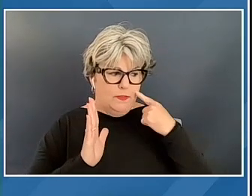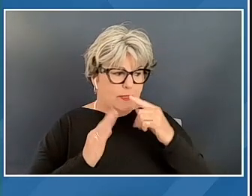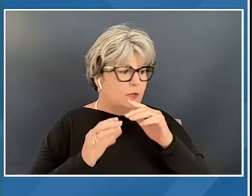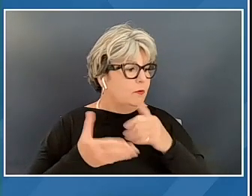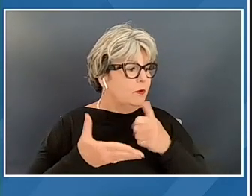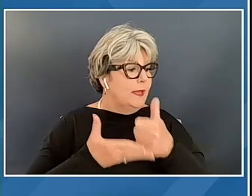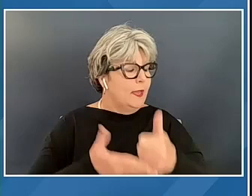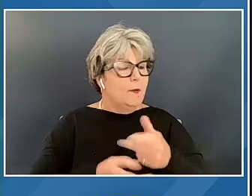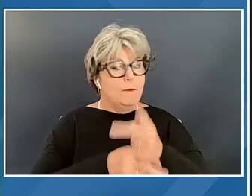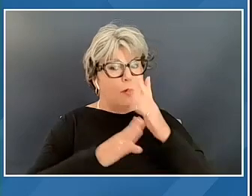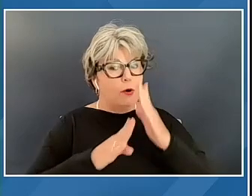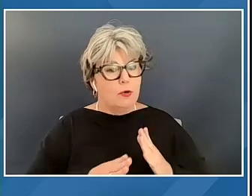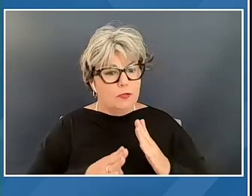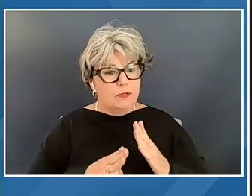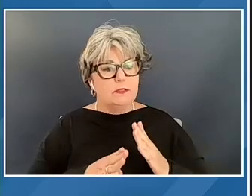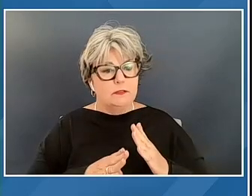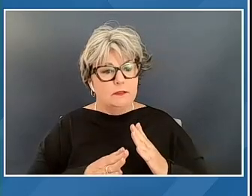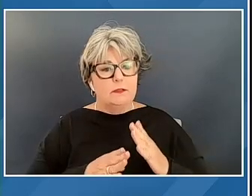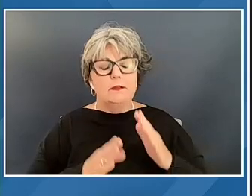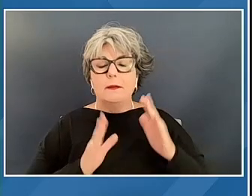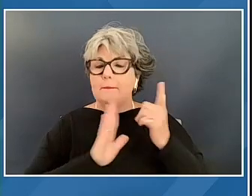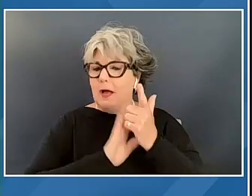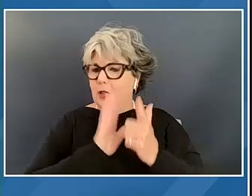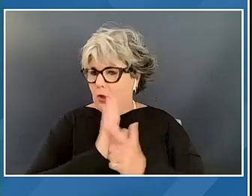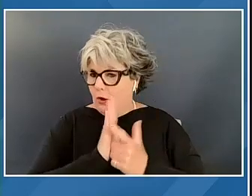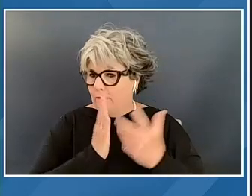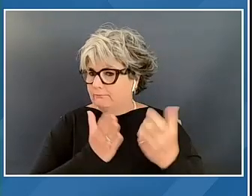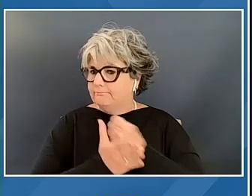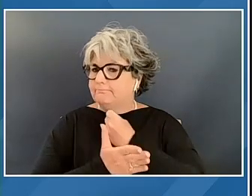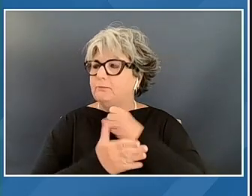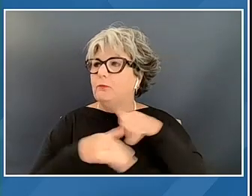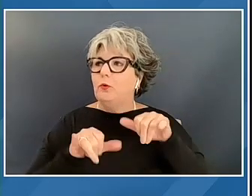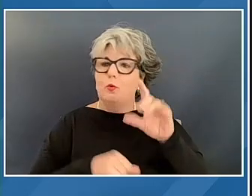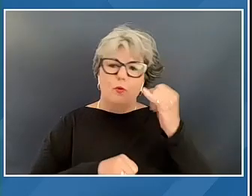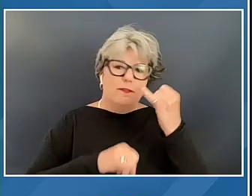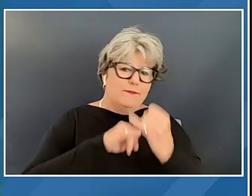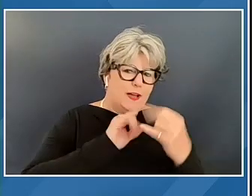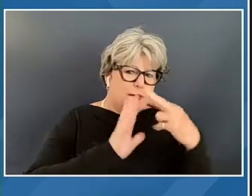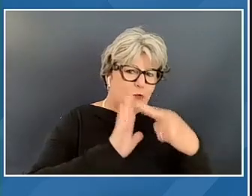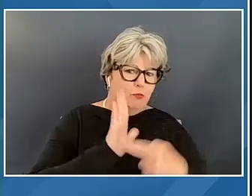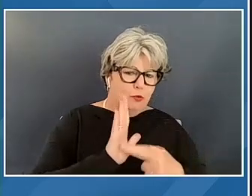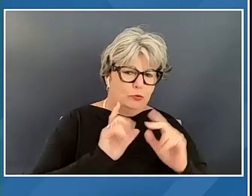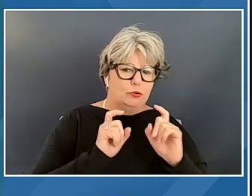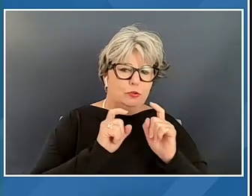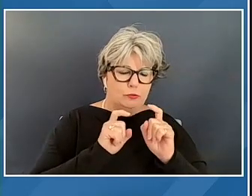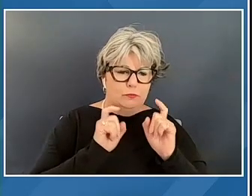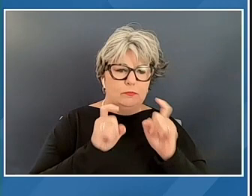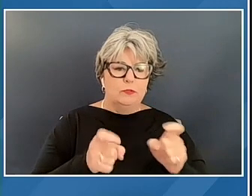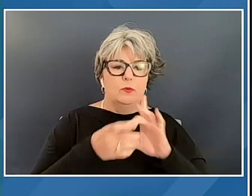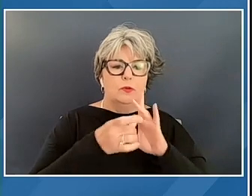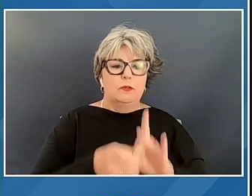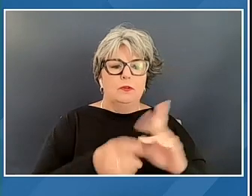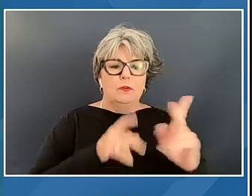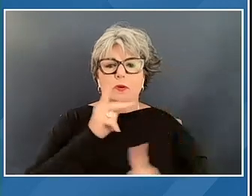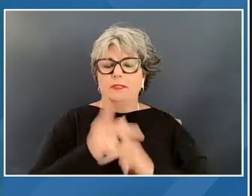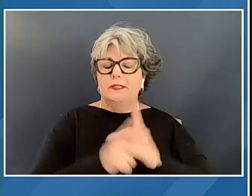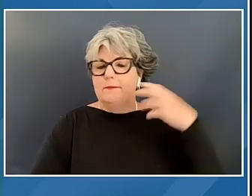the relief they are entitled to by law. We still have one final rule to issue on that program related to what types of employers are eligible, but we aren't